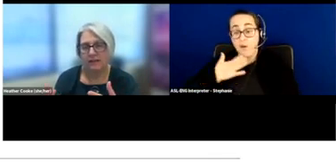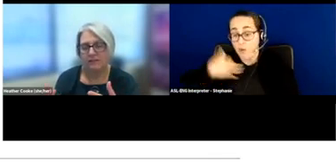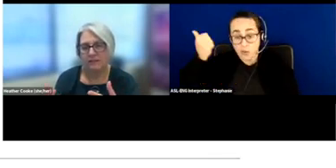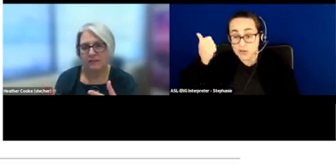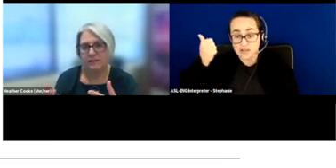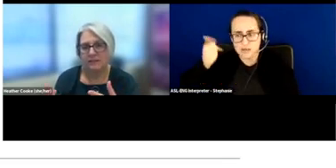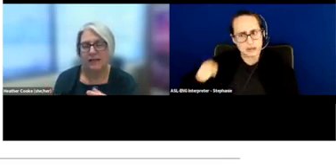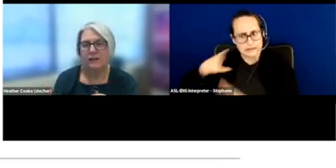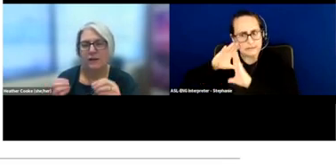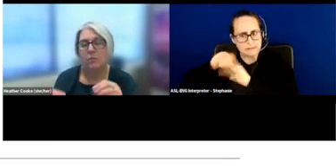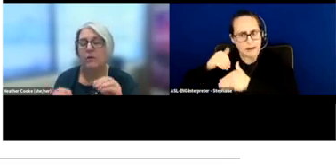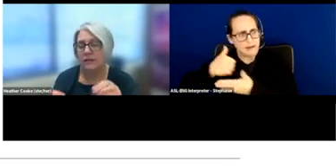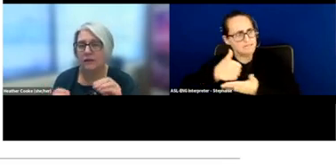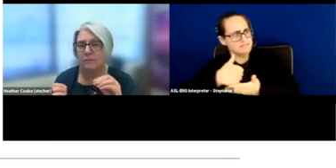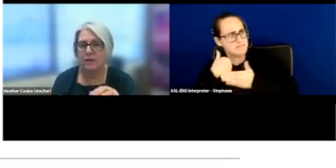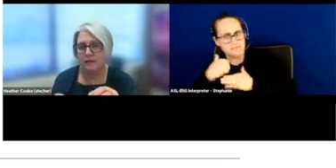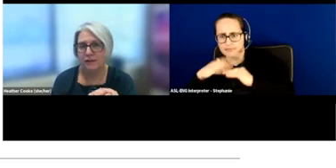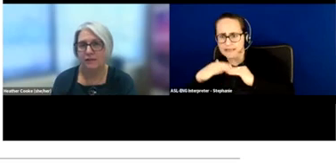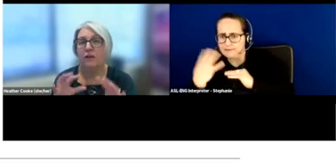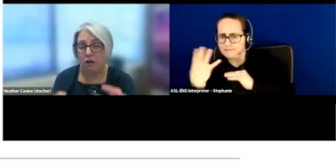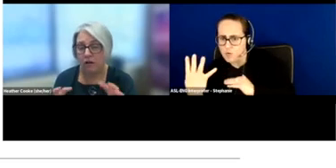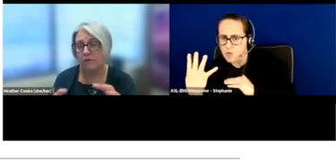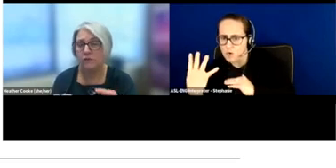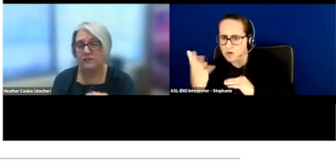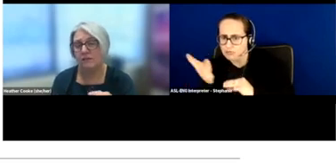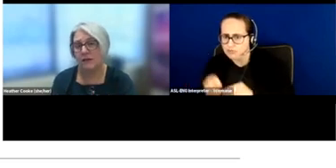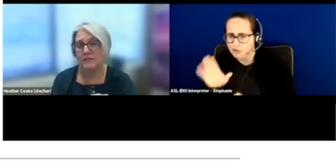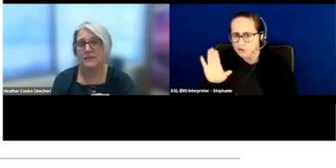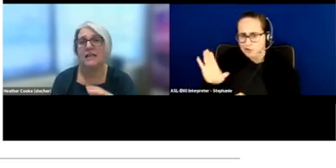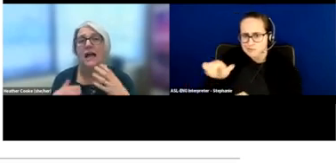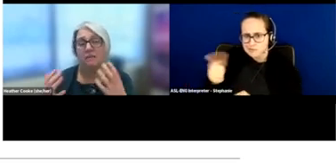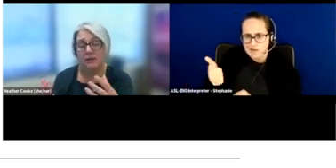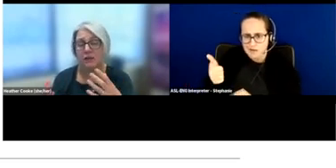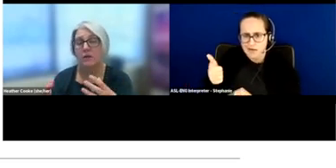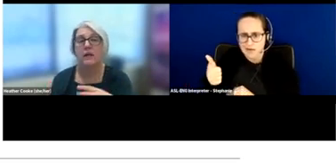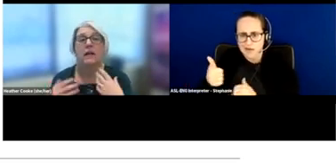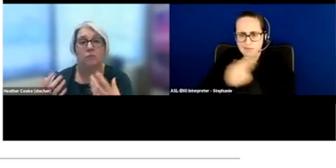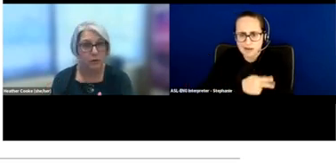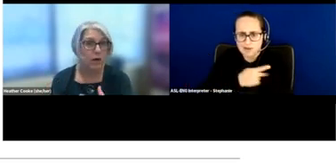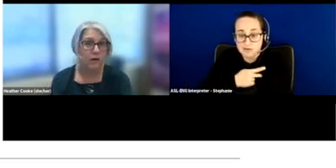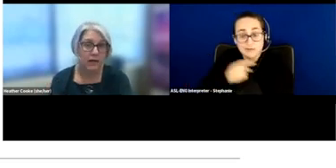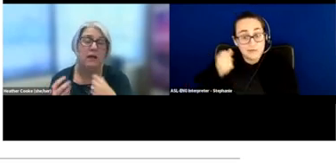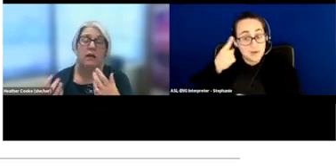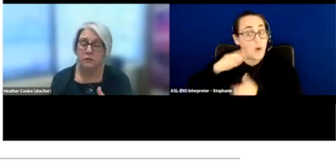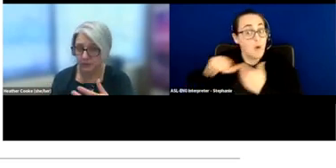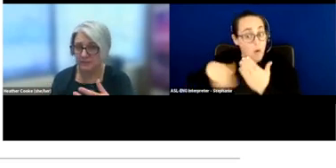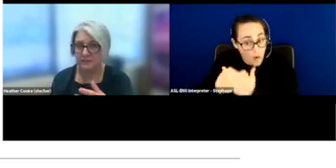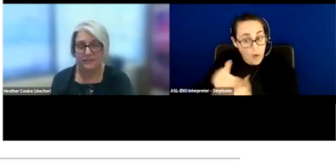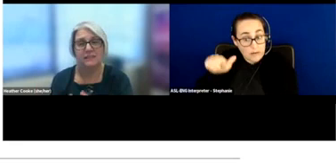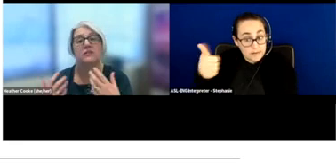You know, an important to keep in mind here that all of those 10 residents had been earmarked as requiring a two person assist